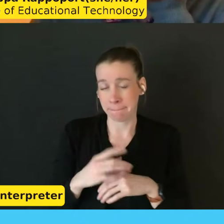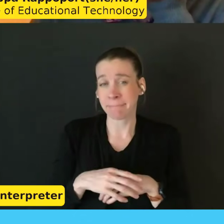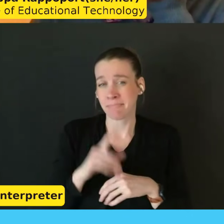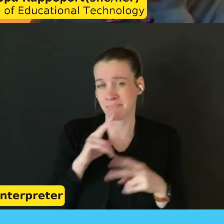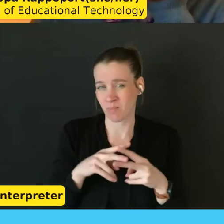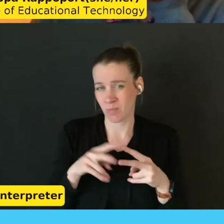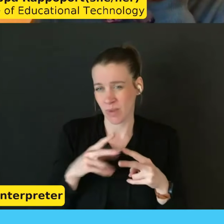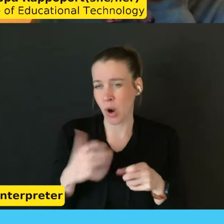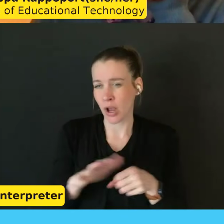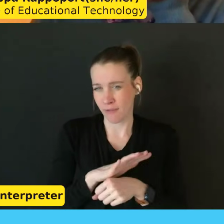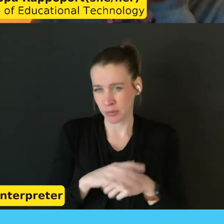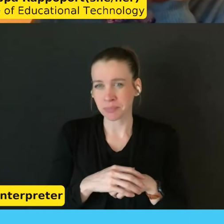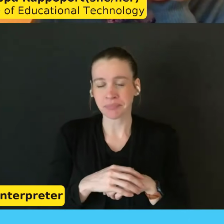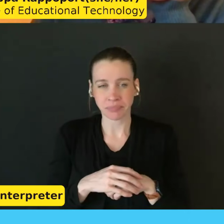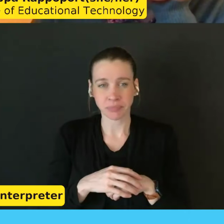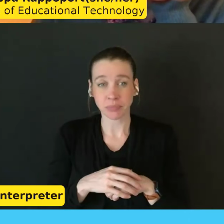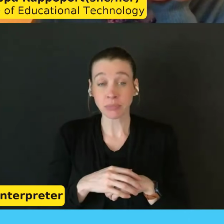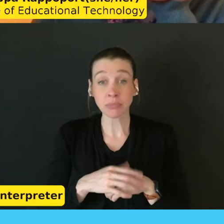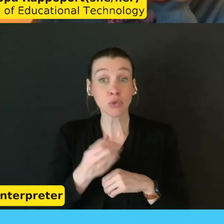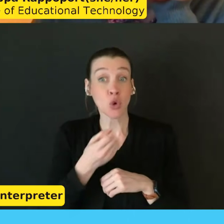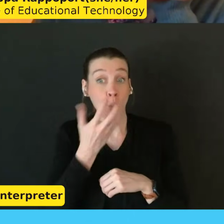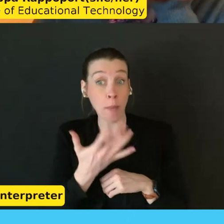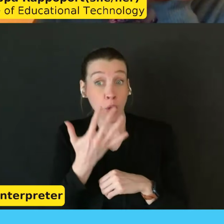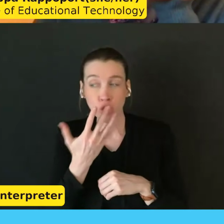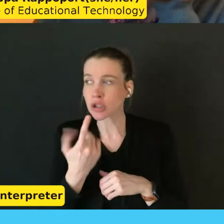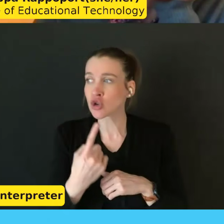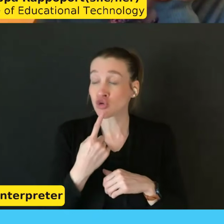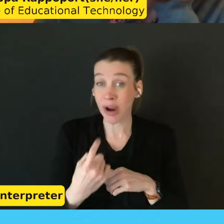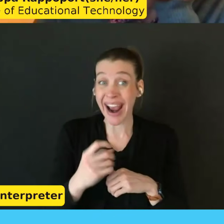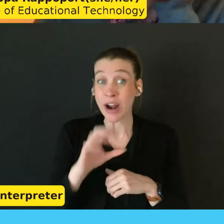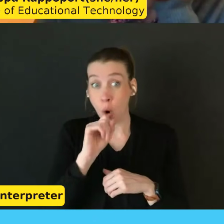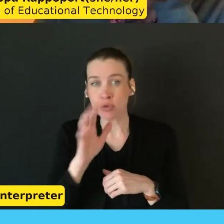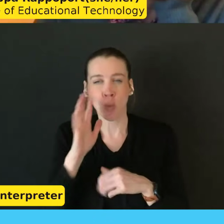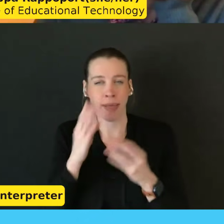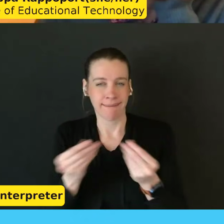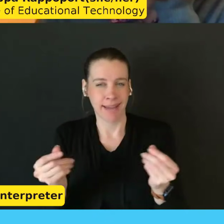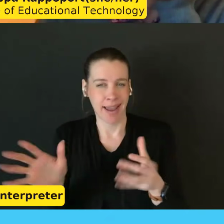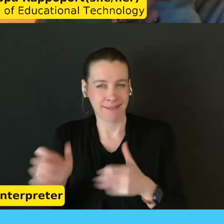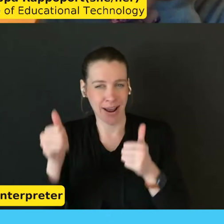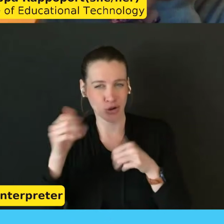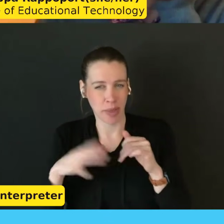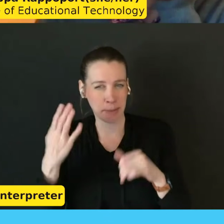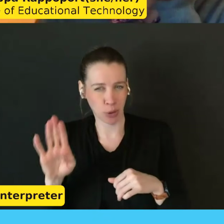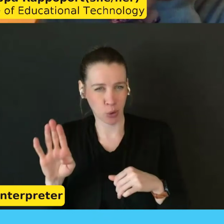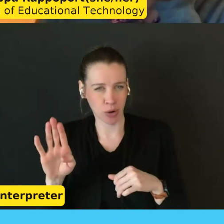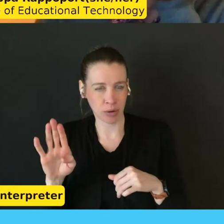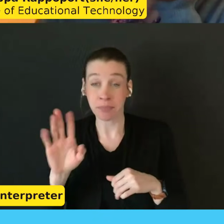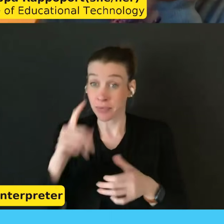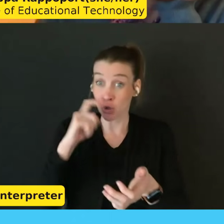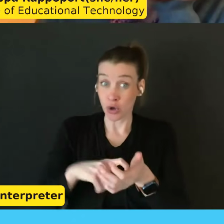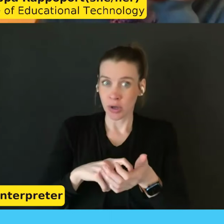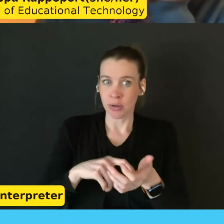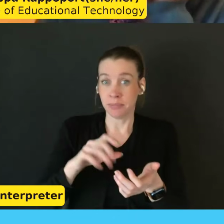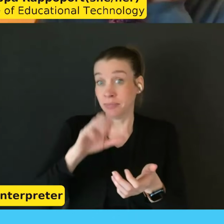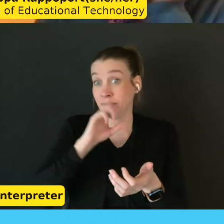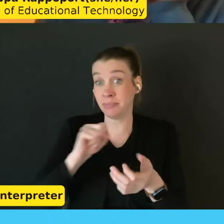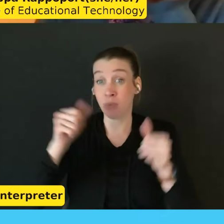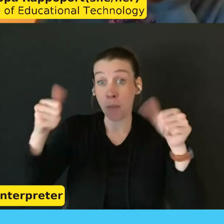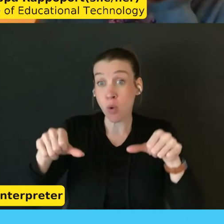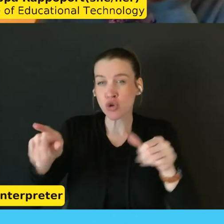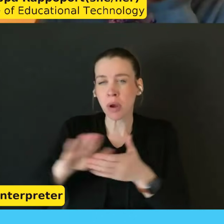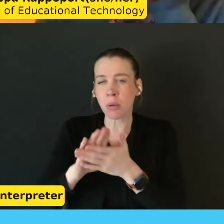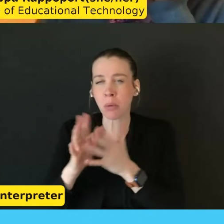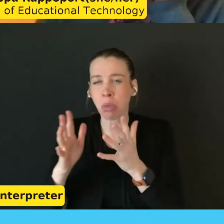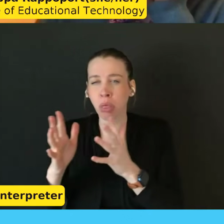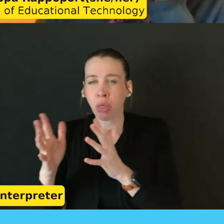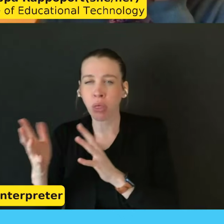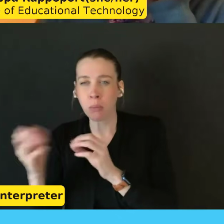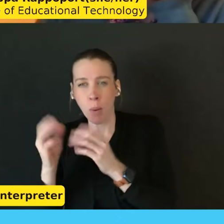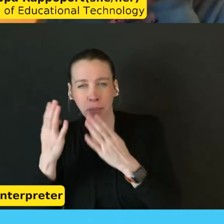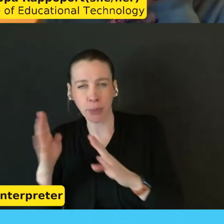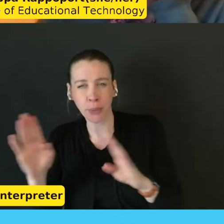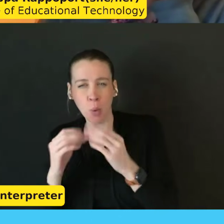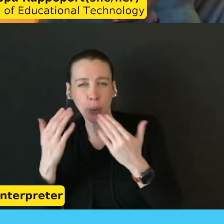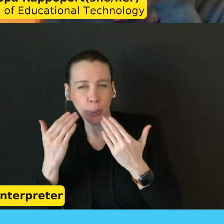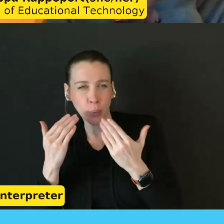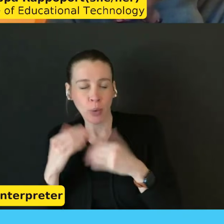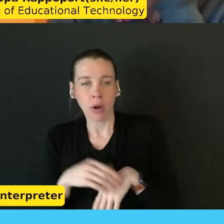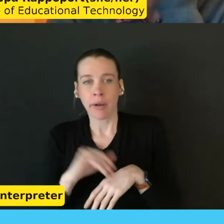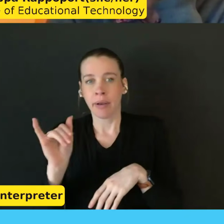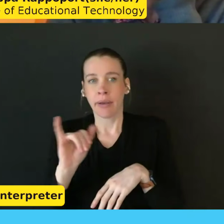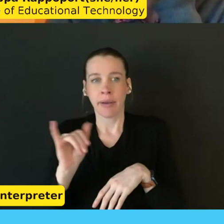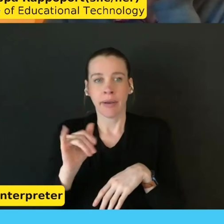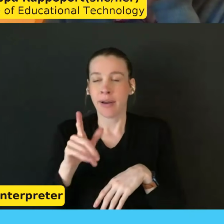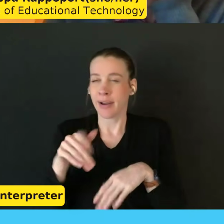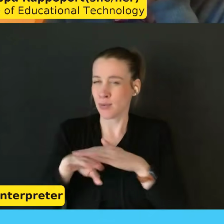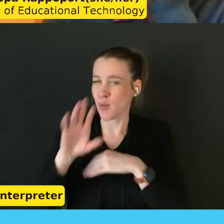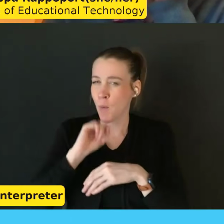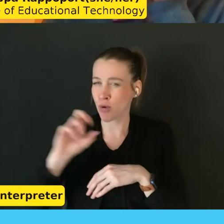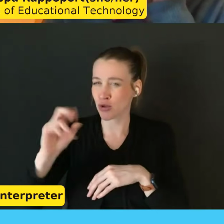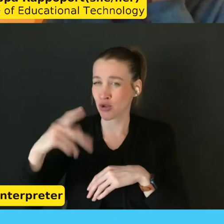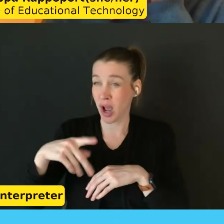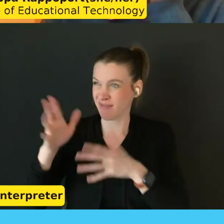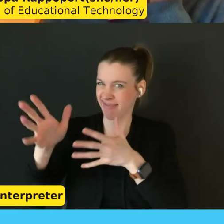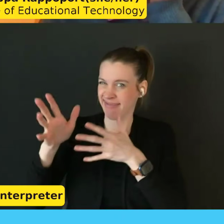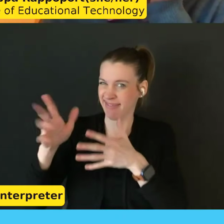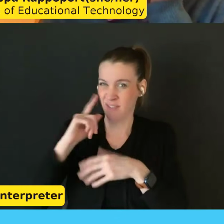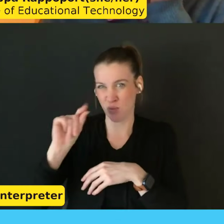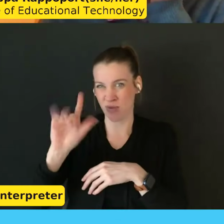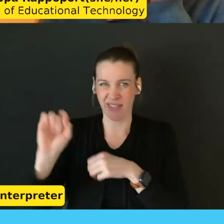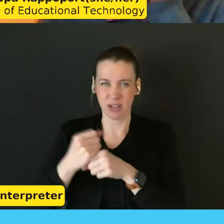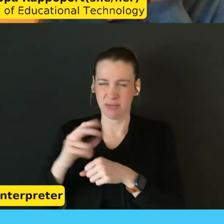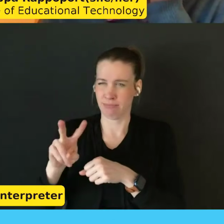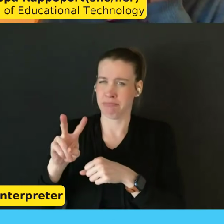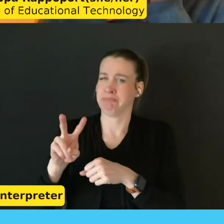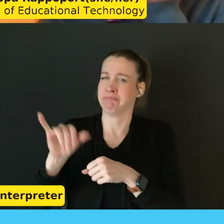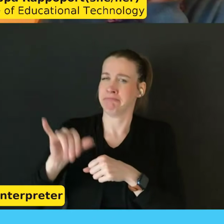Maureen Leary: We have a few questions about protecting and maintaining the mural. So like, do you apply a topcoat? Or a Vernneer.